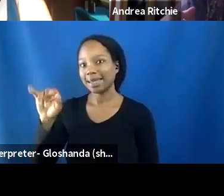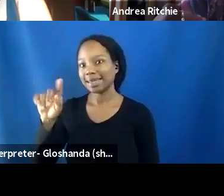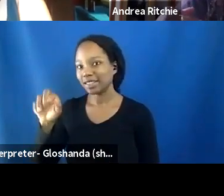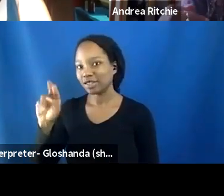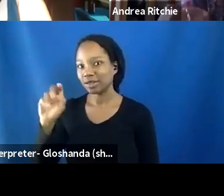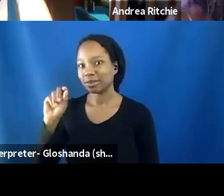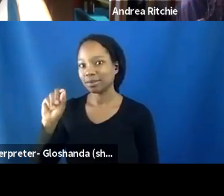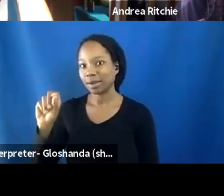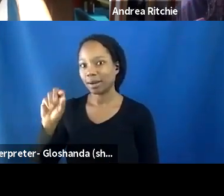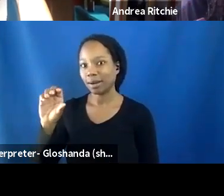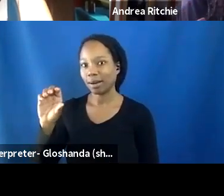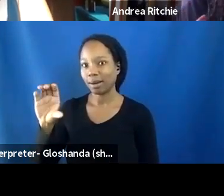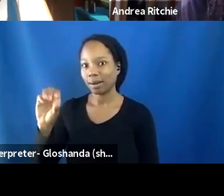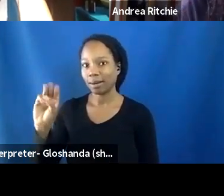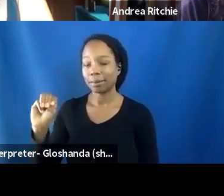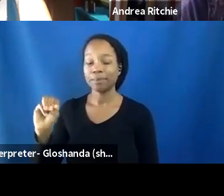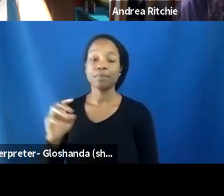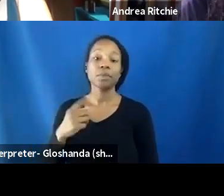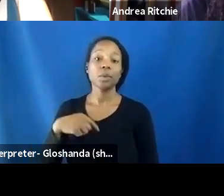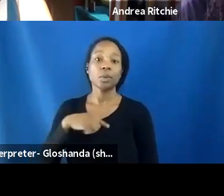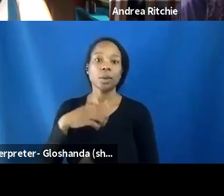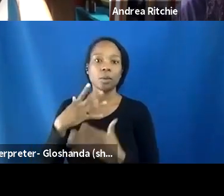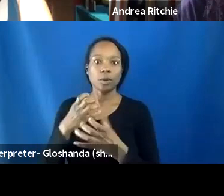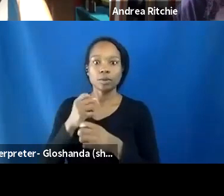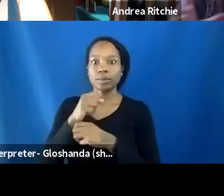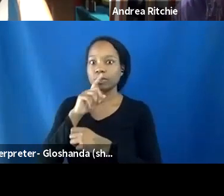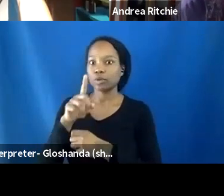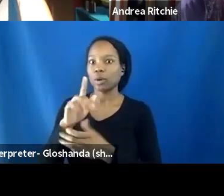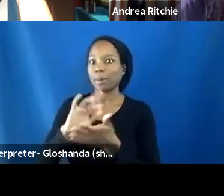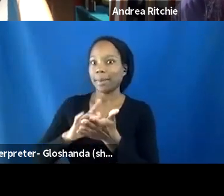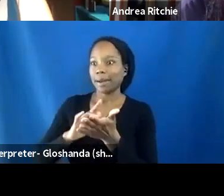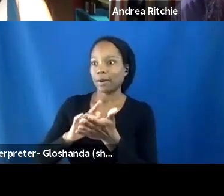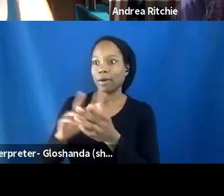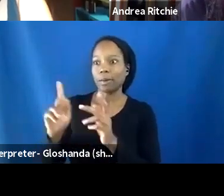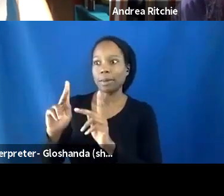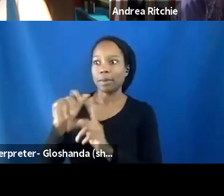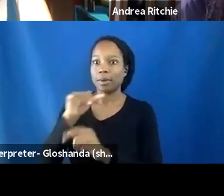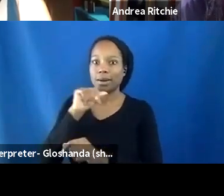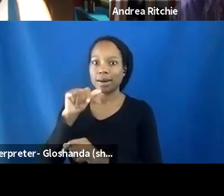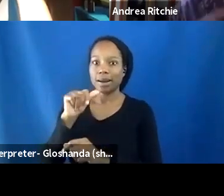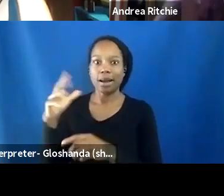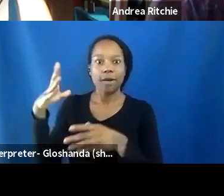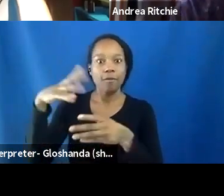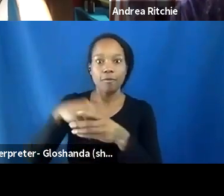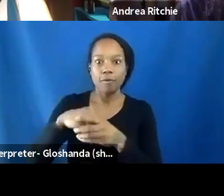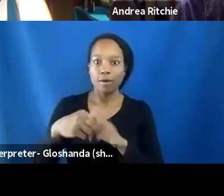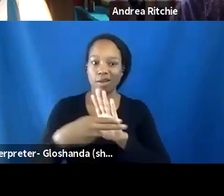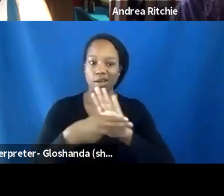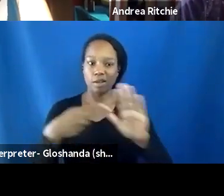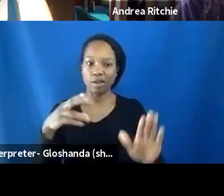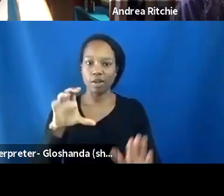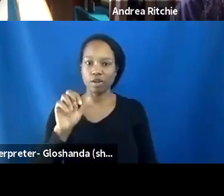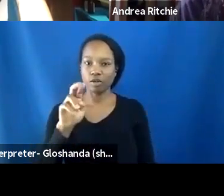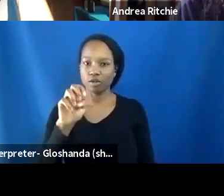to not participate in criminalization in any way, shape, or form, whether that's around public health orders